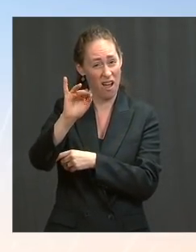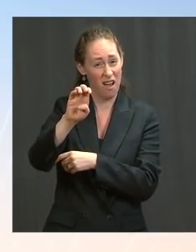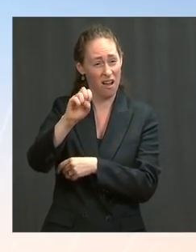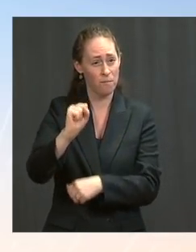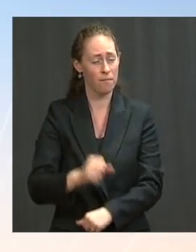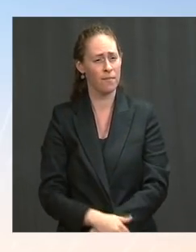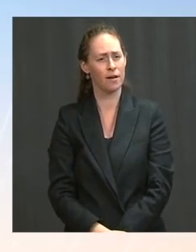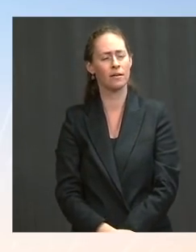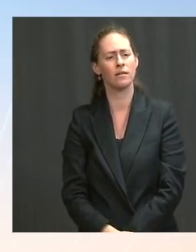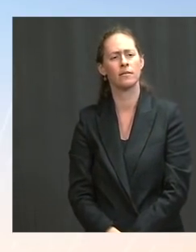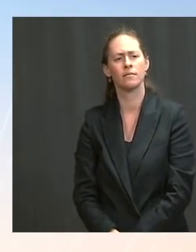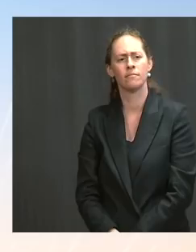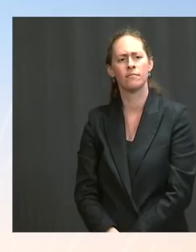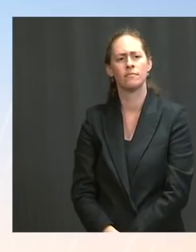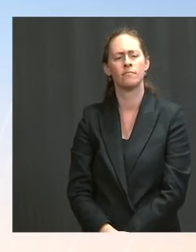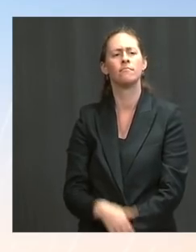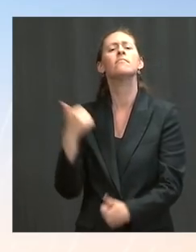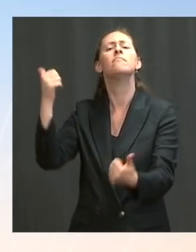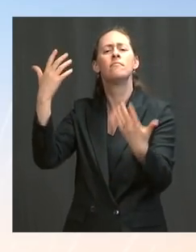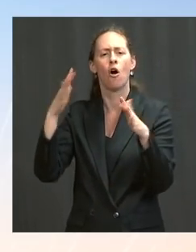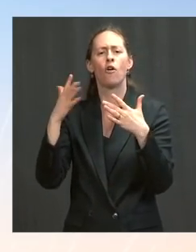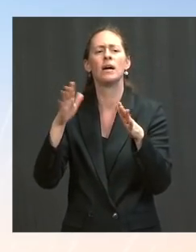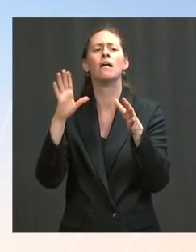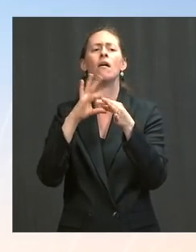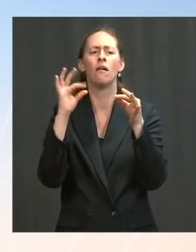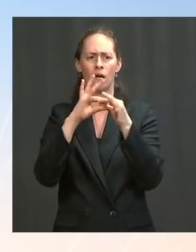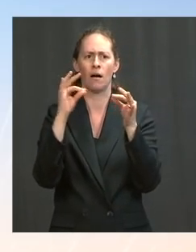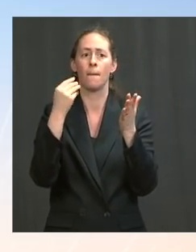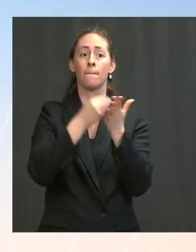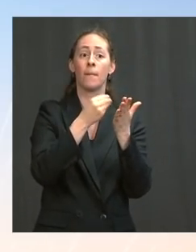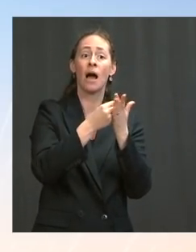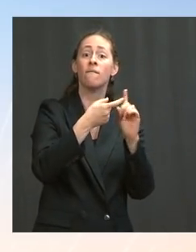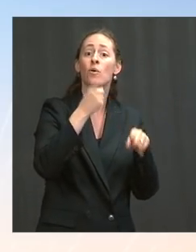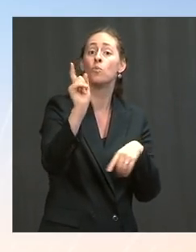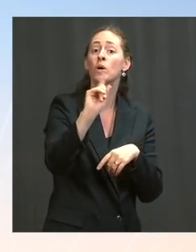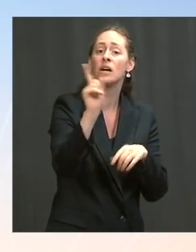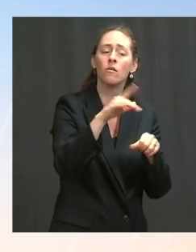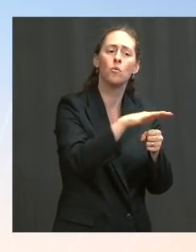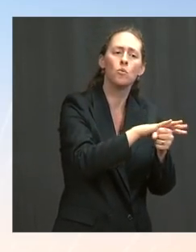something that was supported by the President, a lot of Democrats who supported and voted for the bill --